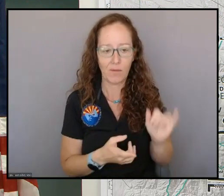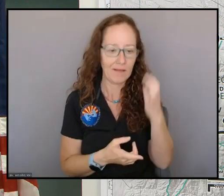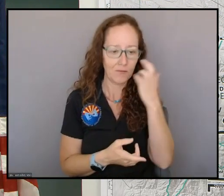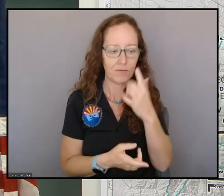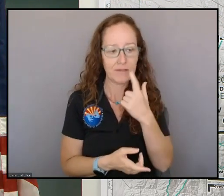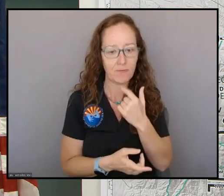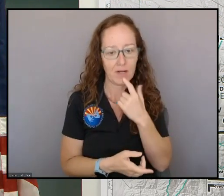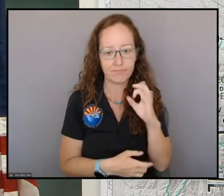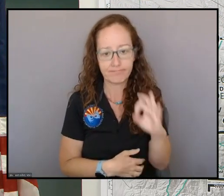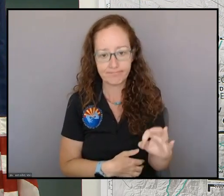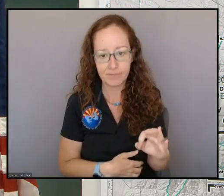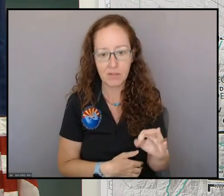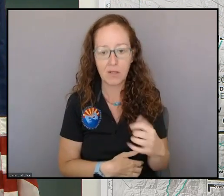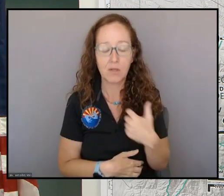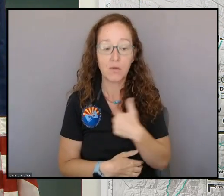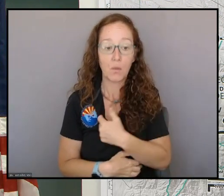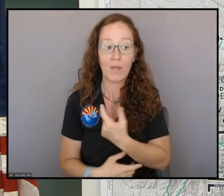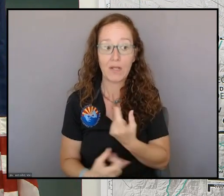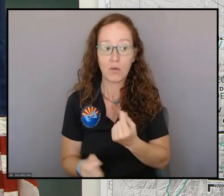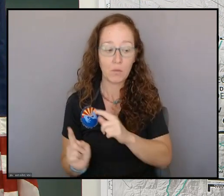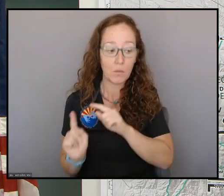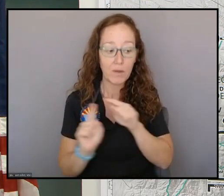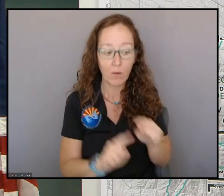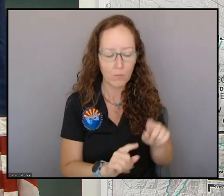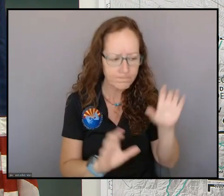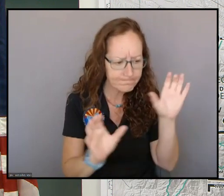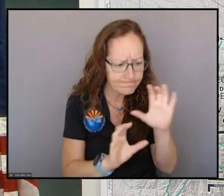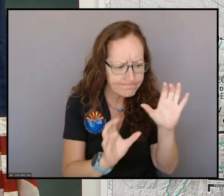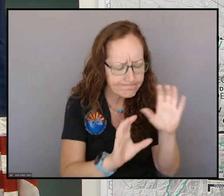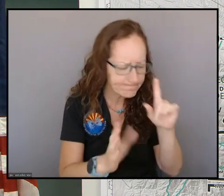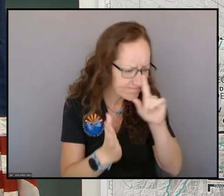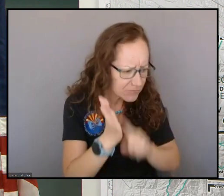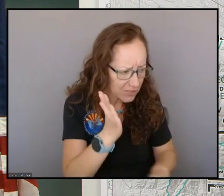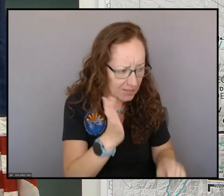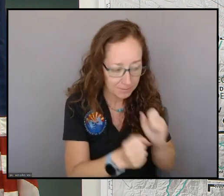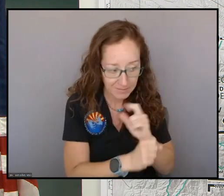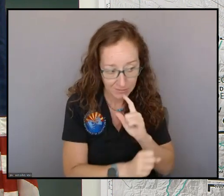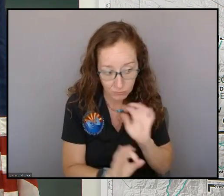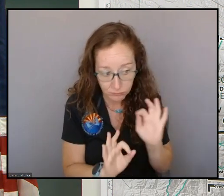research and look for those to make sure that it is not areas